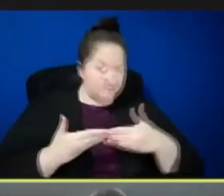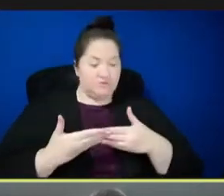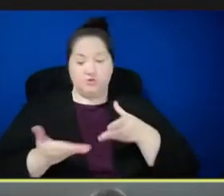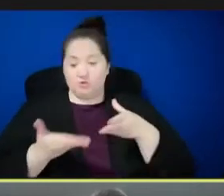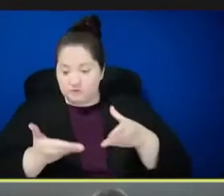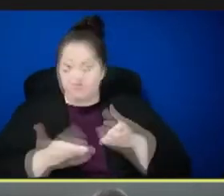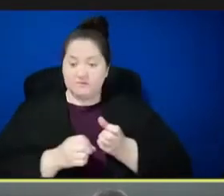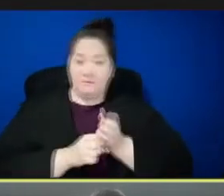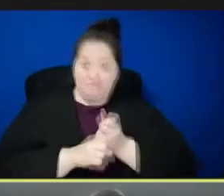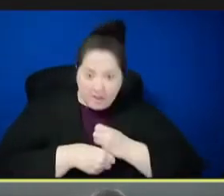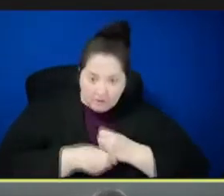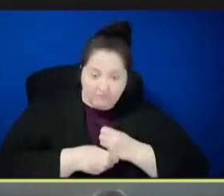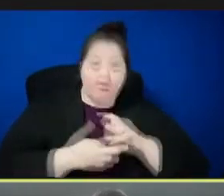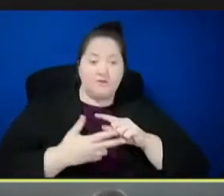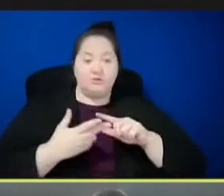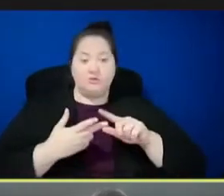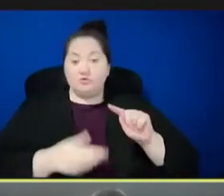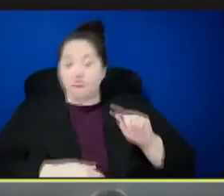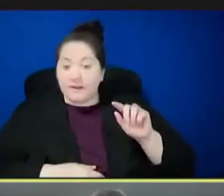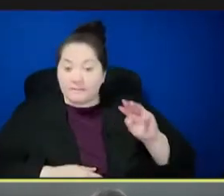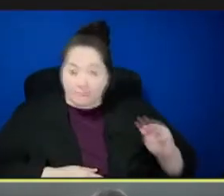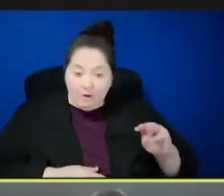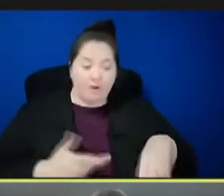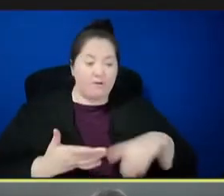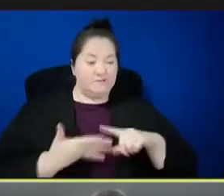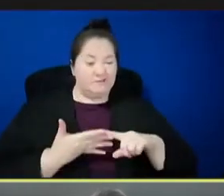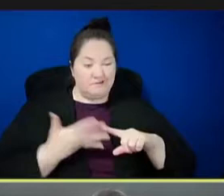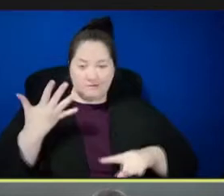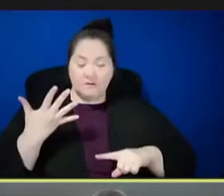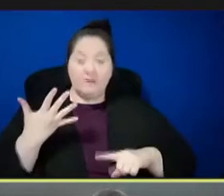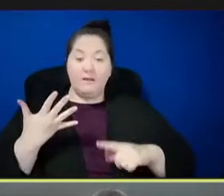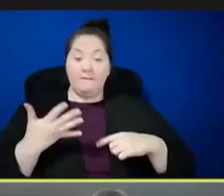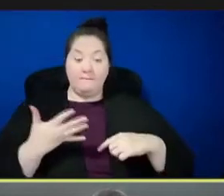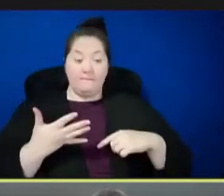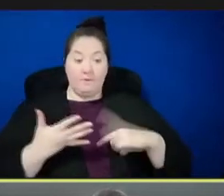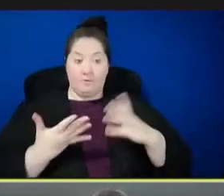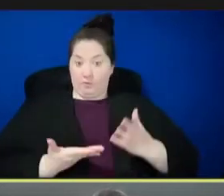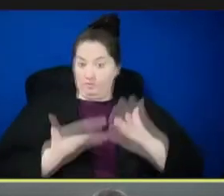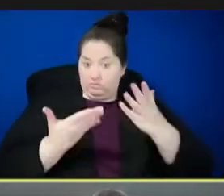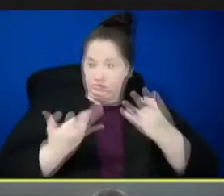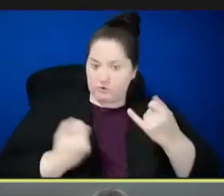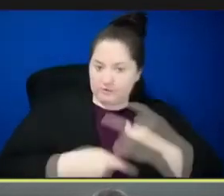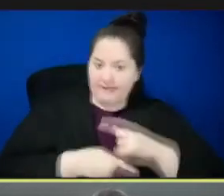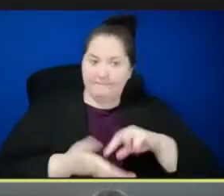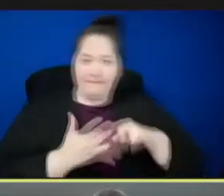or trademarks does not constitute its endorsement or recommendation by the U.S. government,